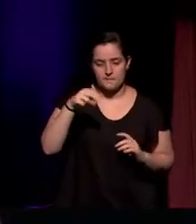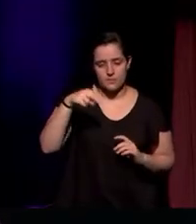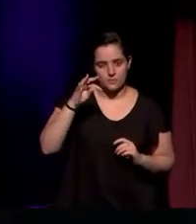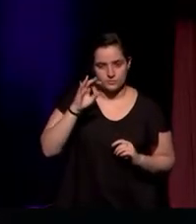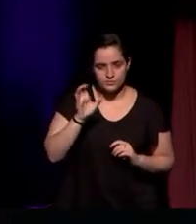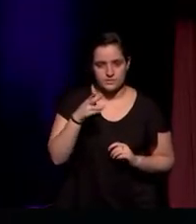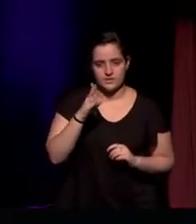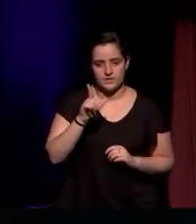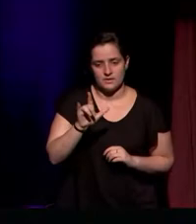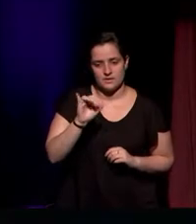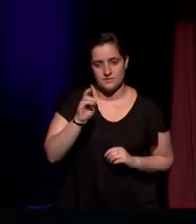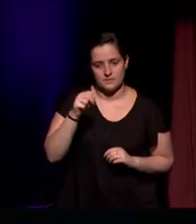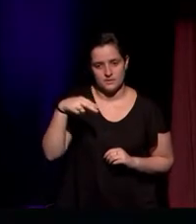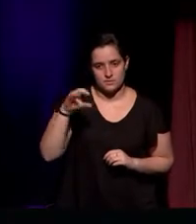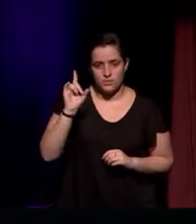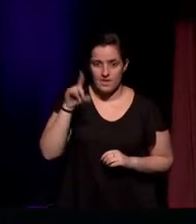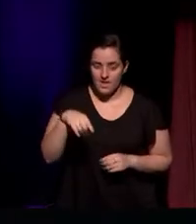of a minimum region.